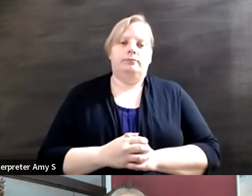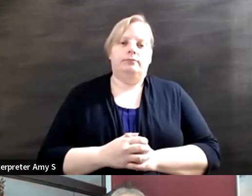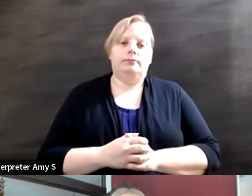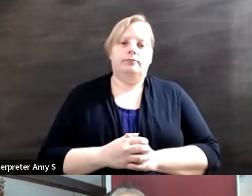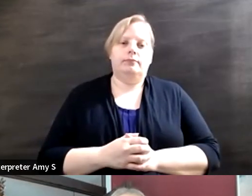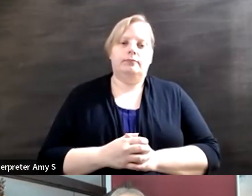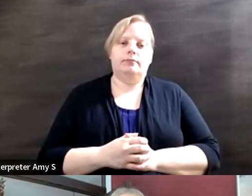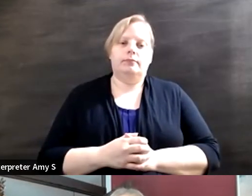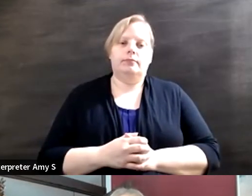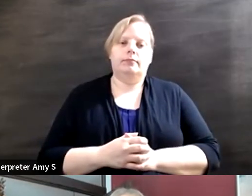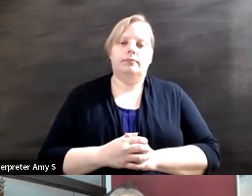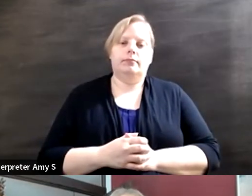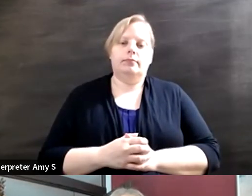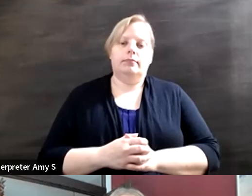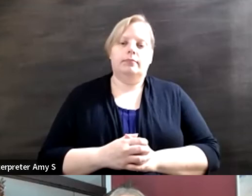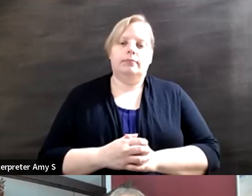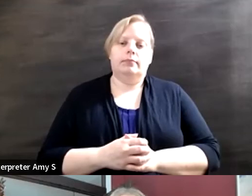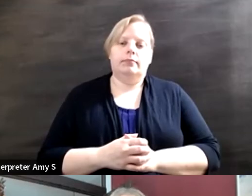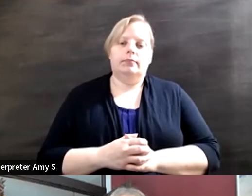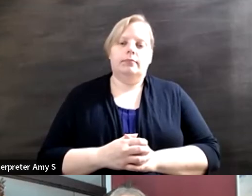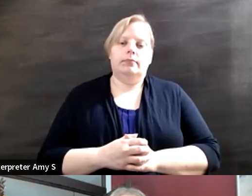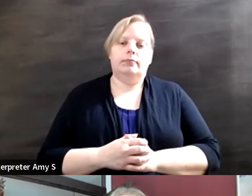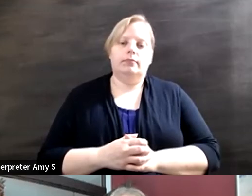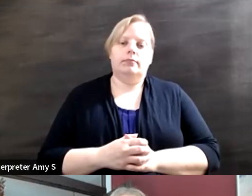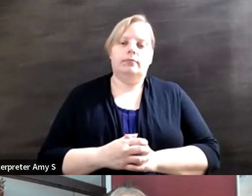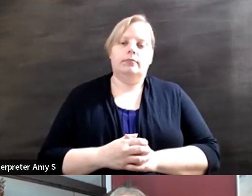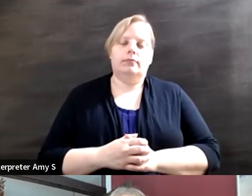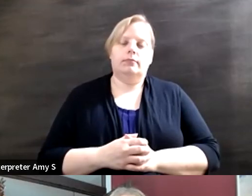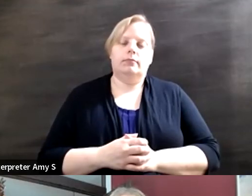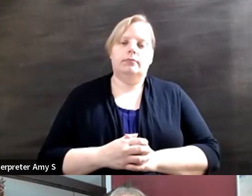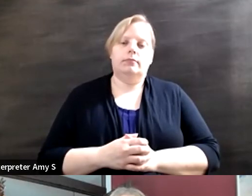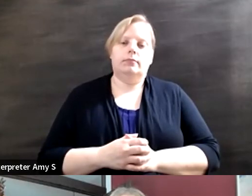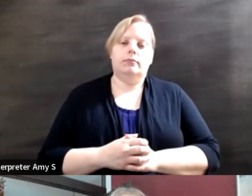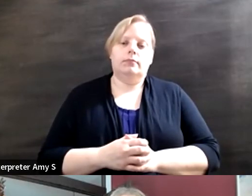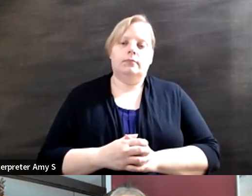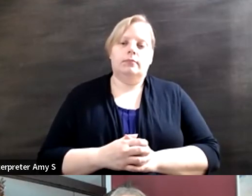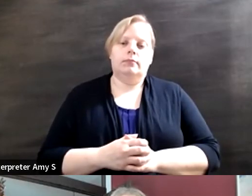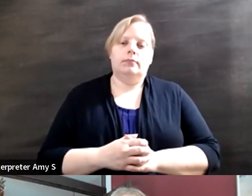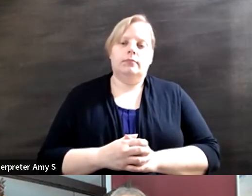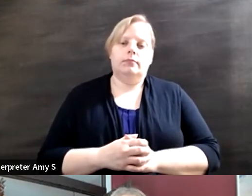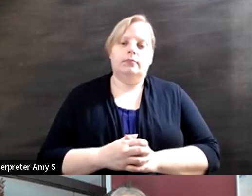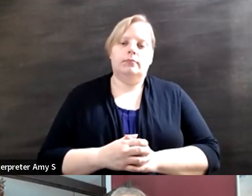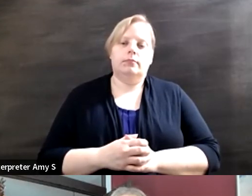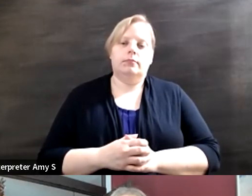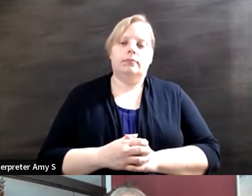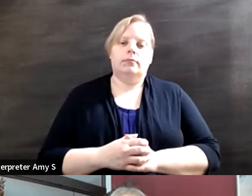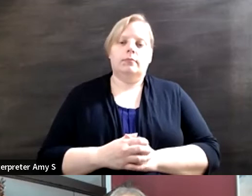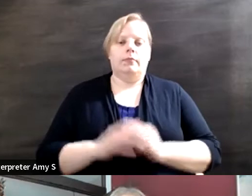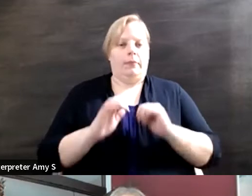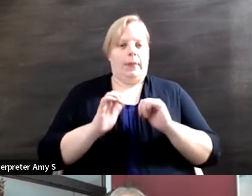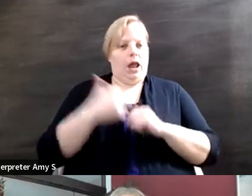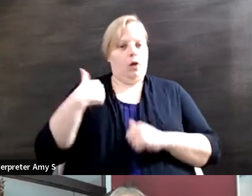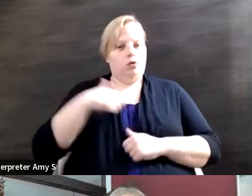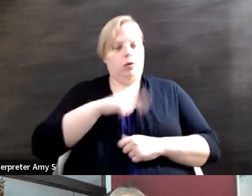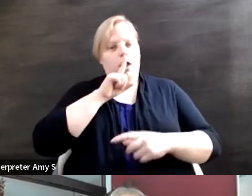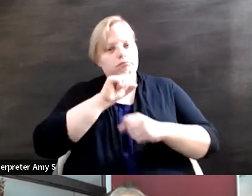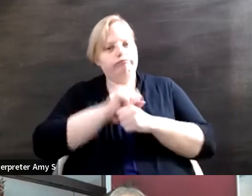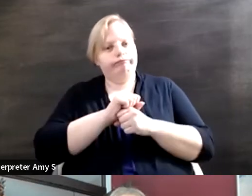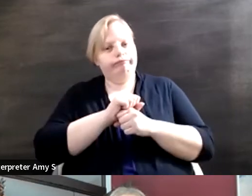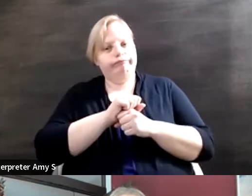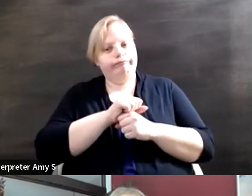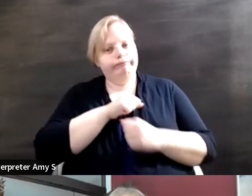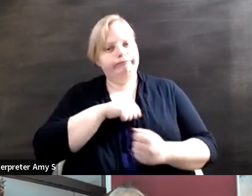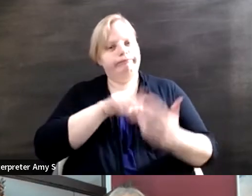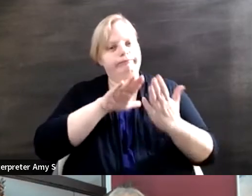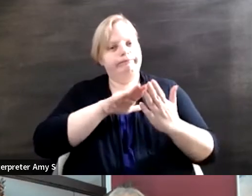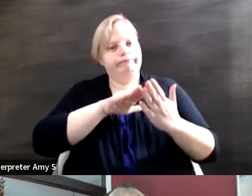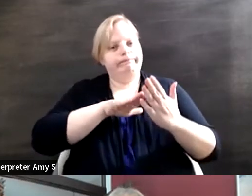change the way in which we take care of a so-called mental health crisis, you know, and